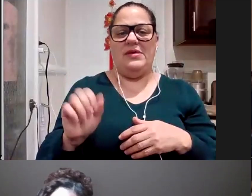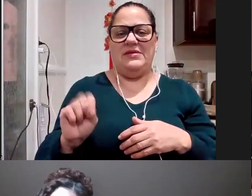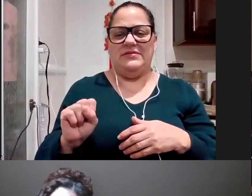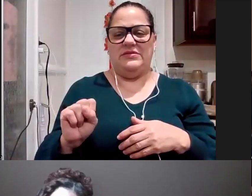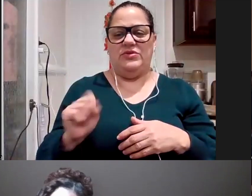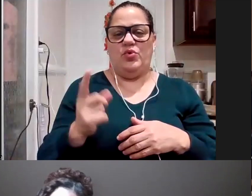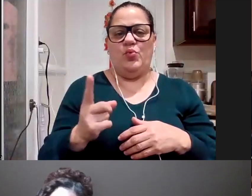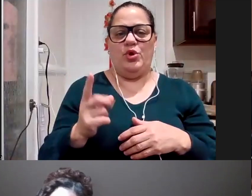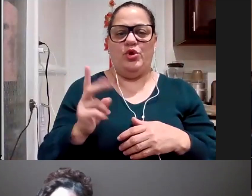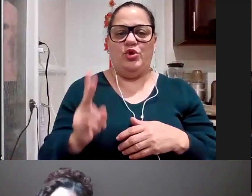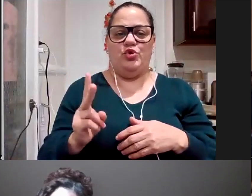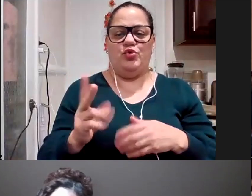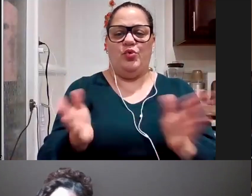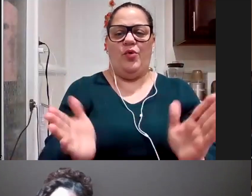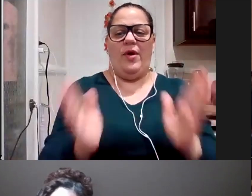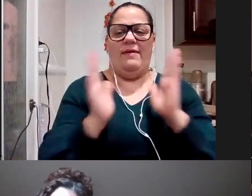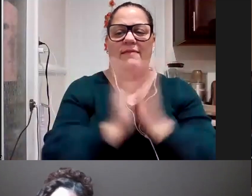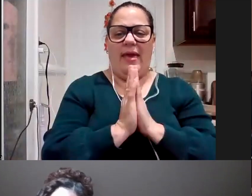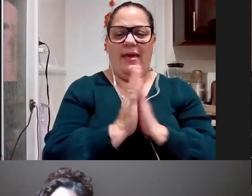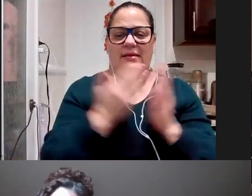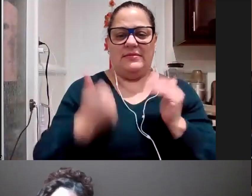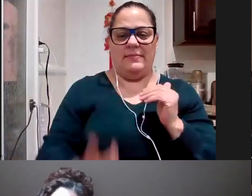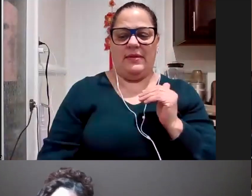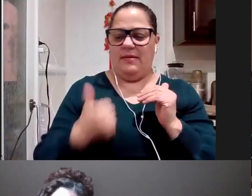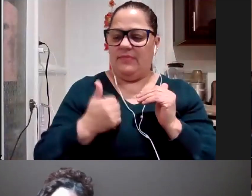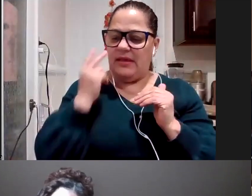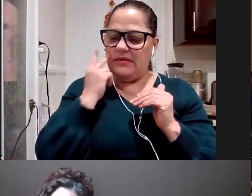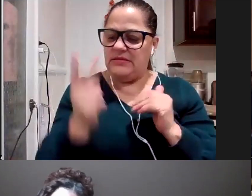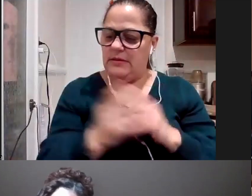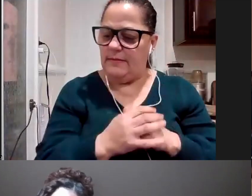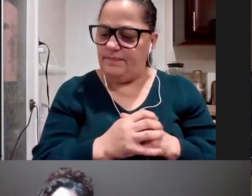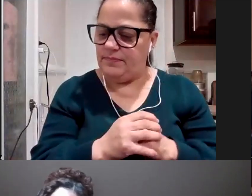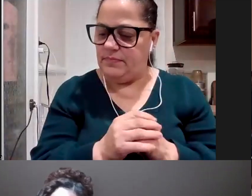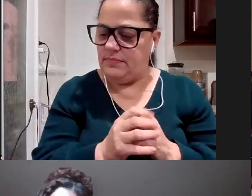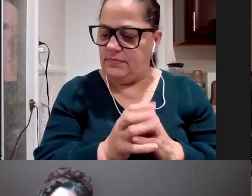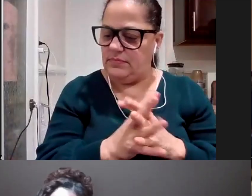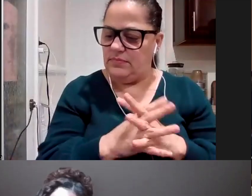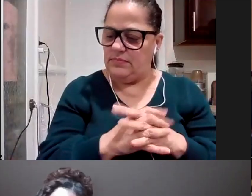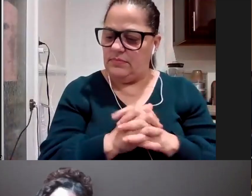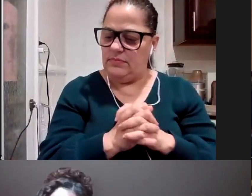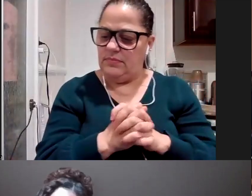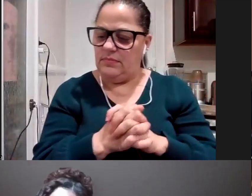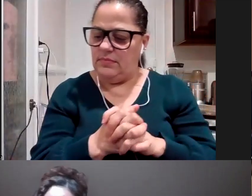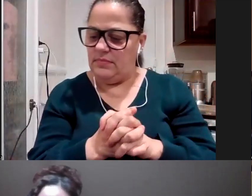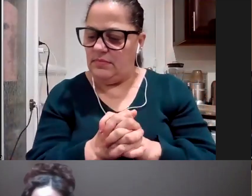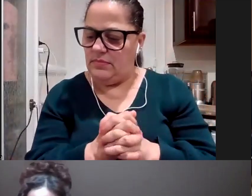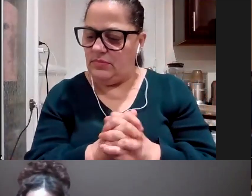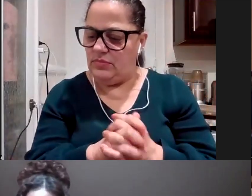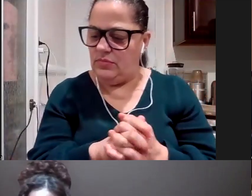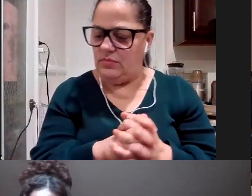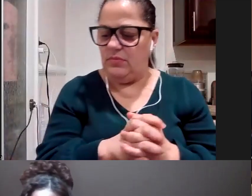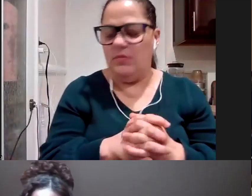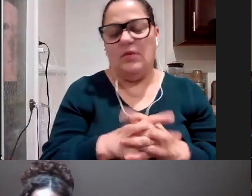two people who've ever asked me if they could see it. So, I've got, you know, like an hour 17 minute